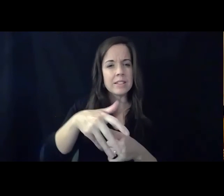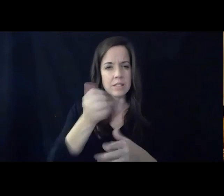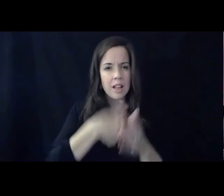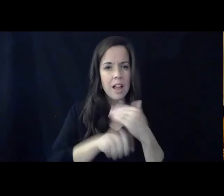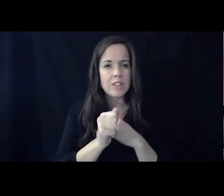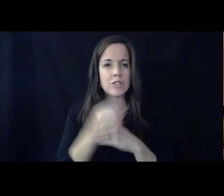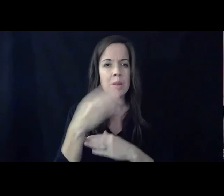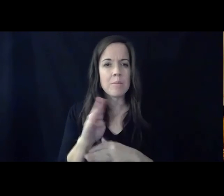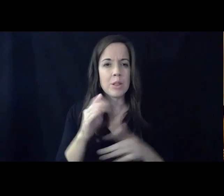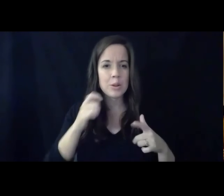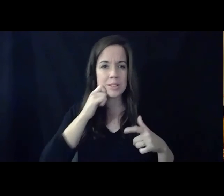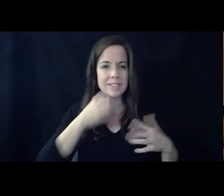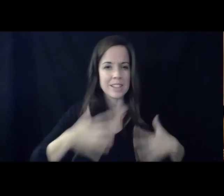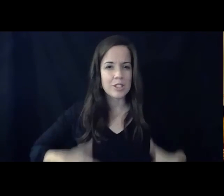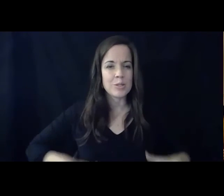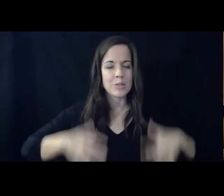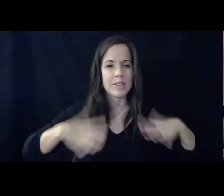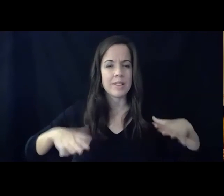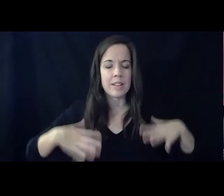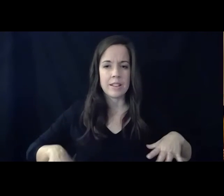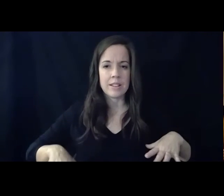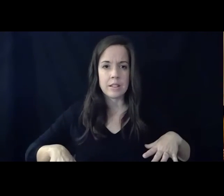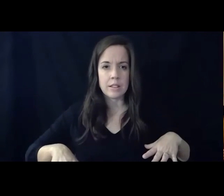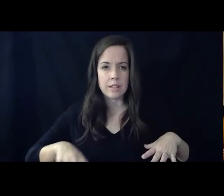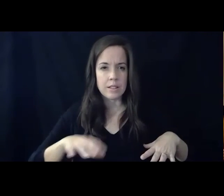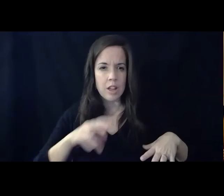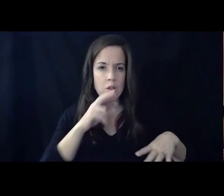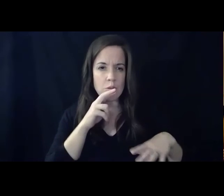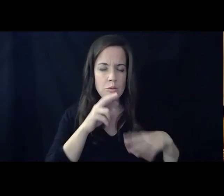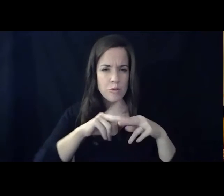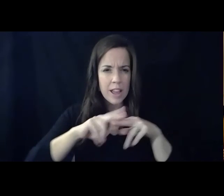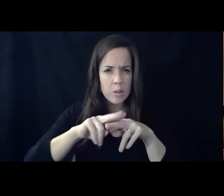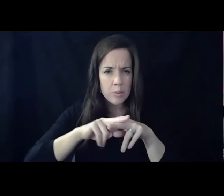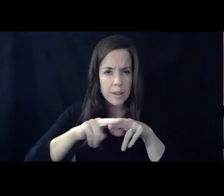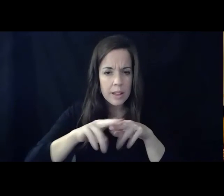a dress—an ideal grief frock, throwaway—and he says something about life expectancy but